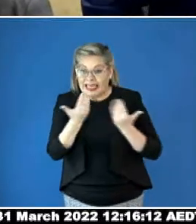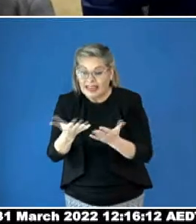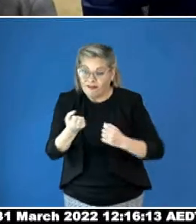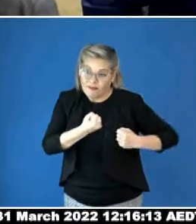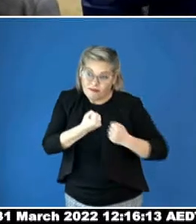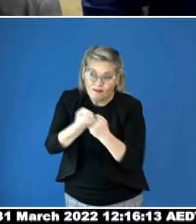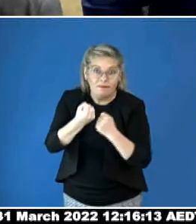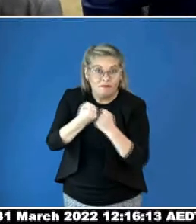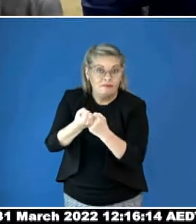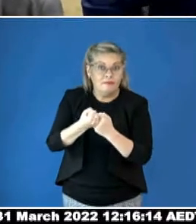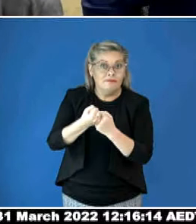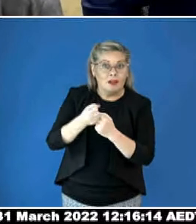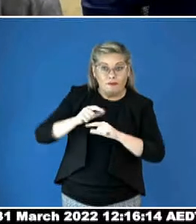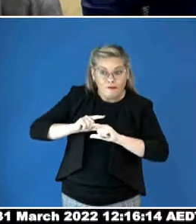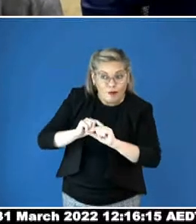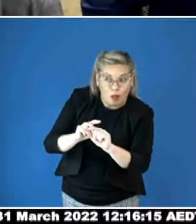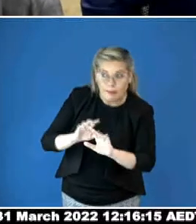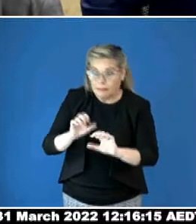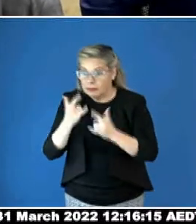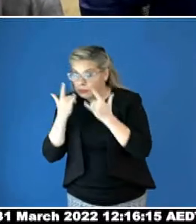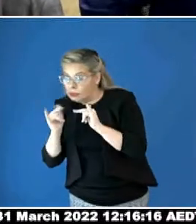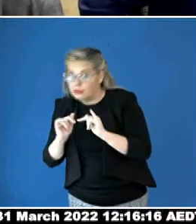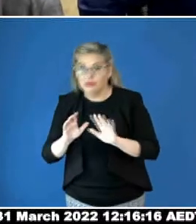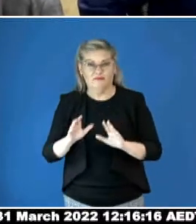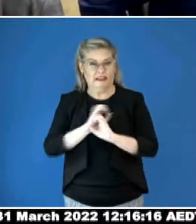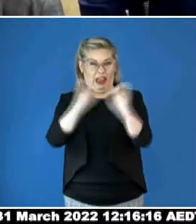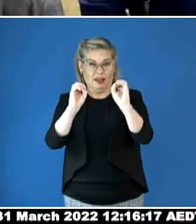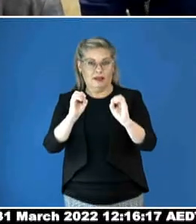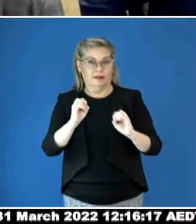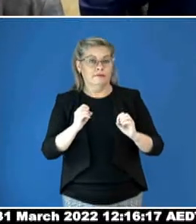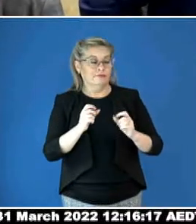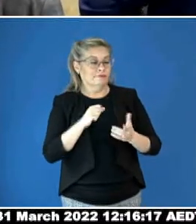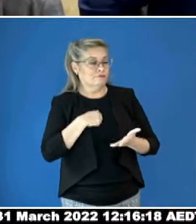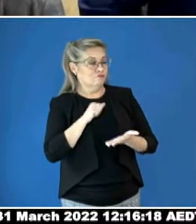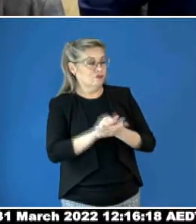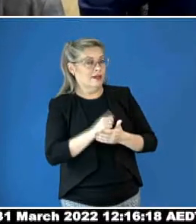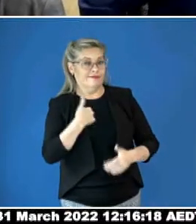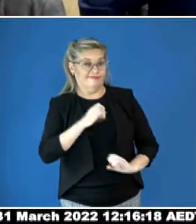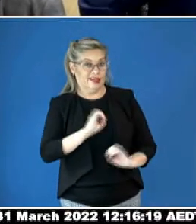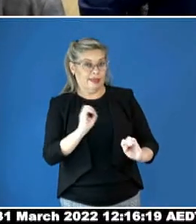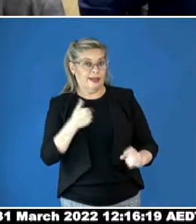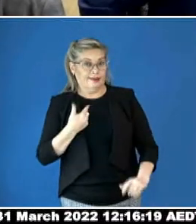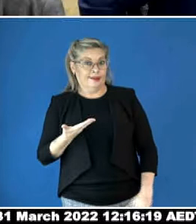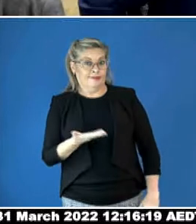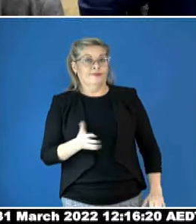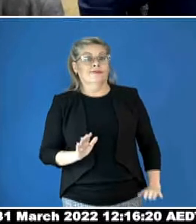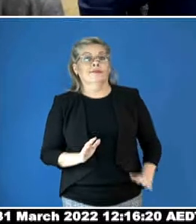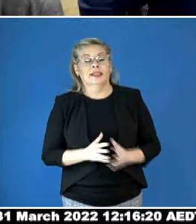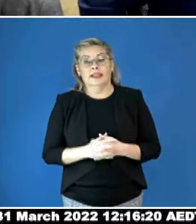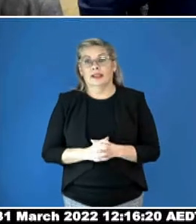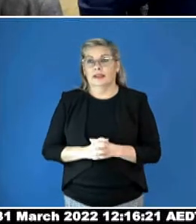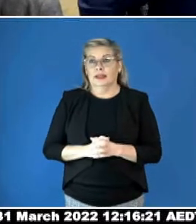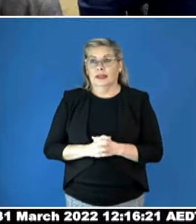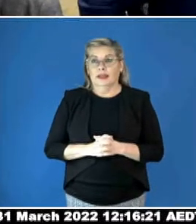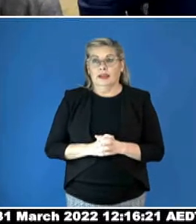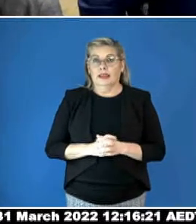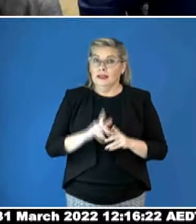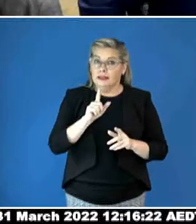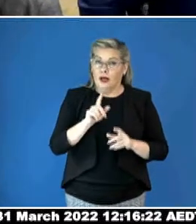Between the time - sorry, it was not actually until there was an NDIS